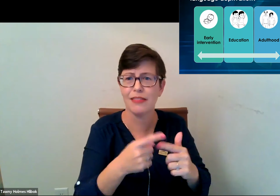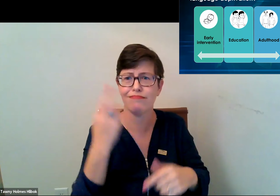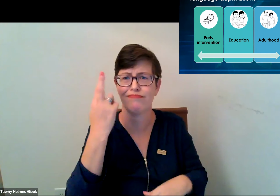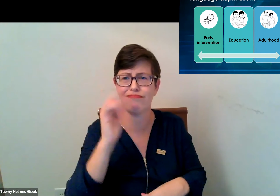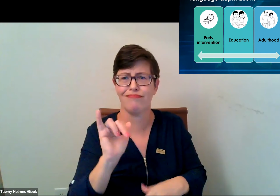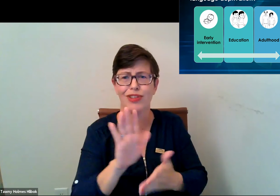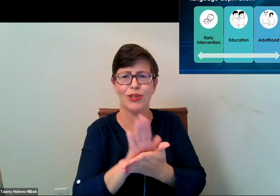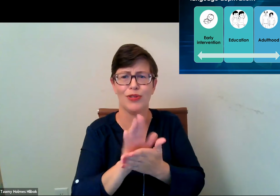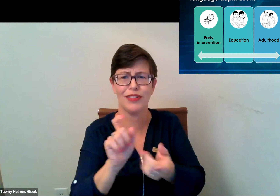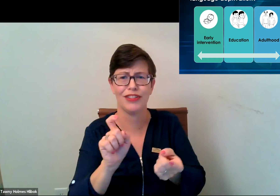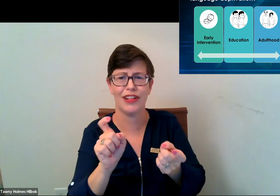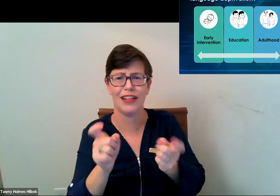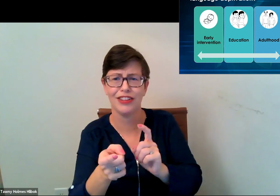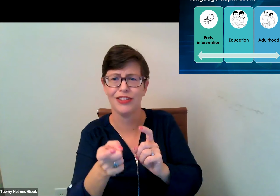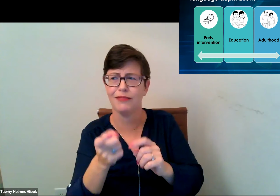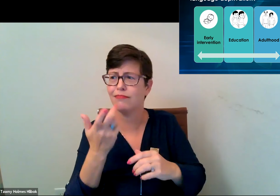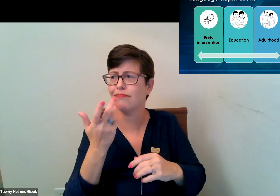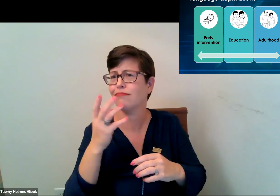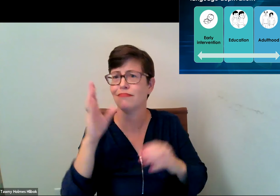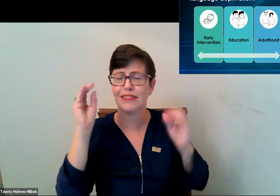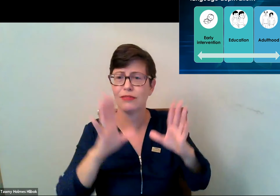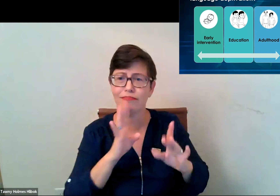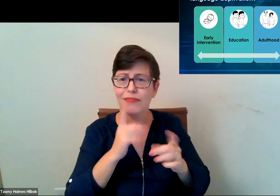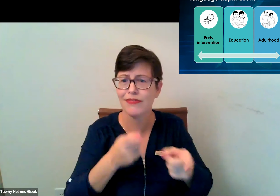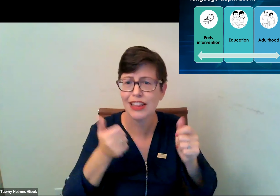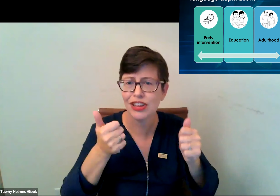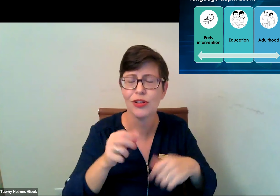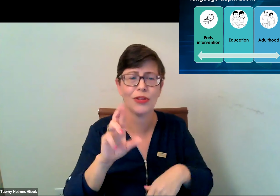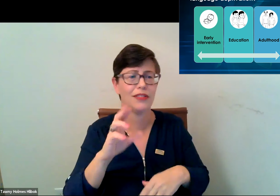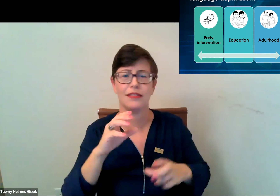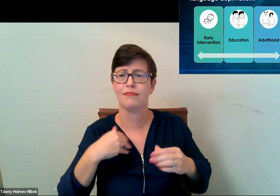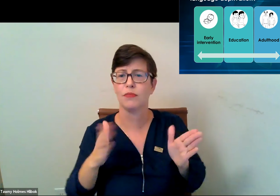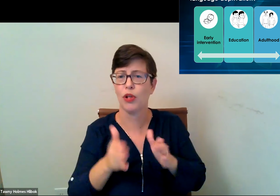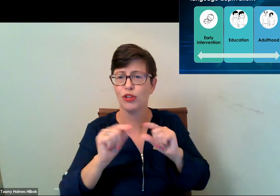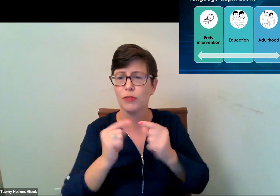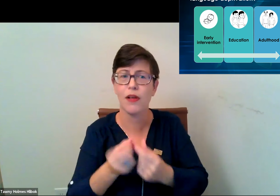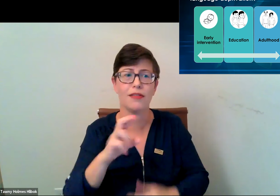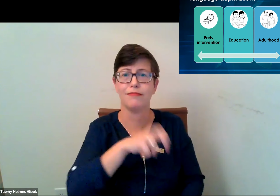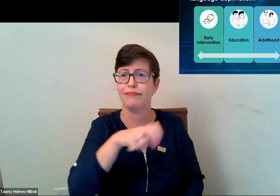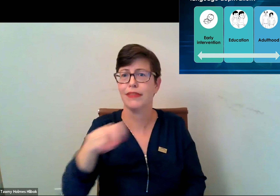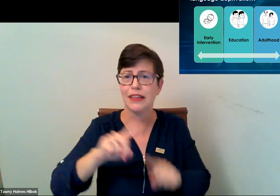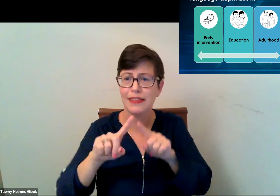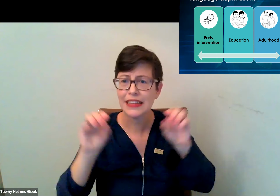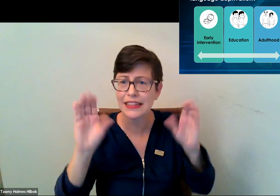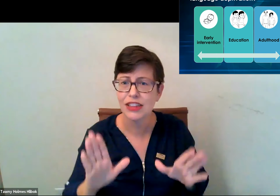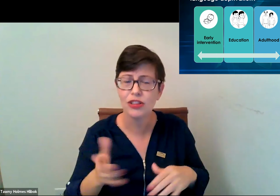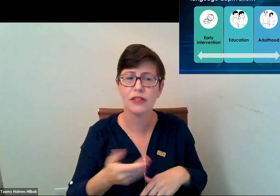Life, with the best approach that they have, but sometimes we even see how schools change a teacher major truck and spoken language to quickly.